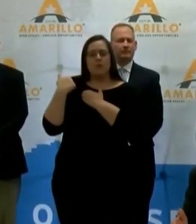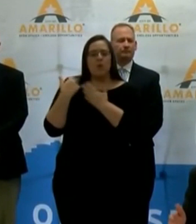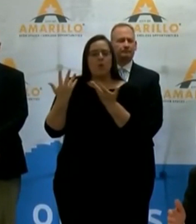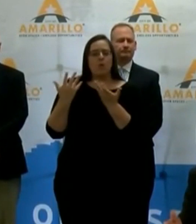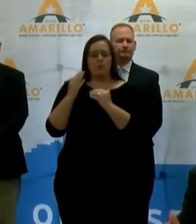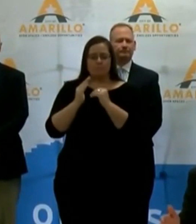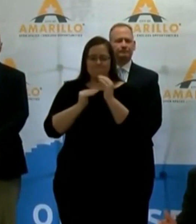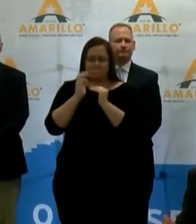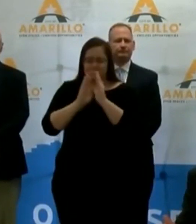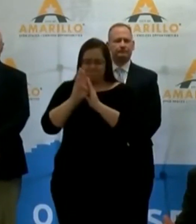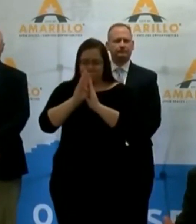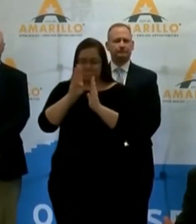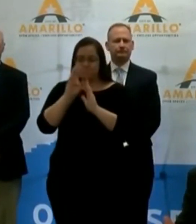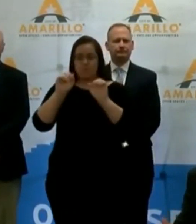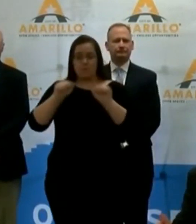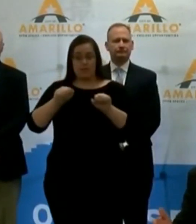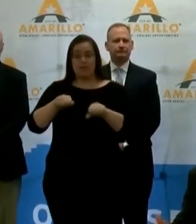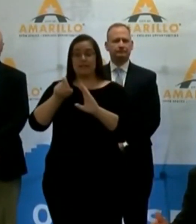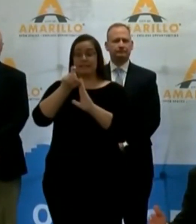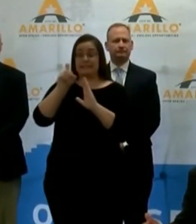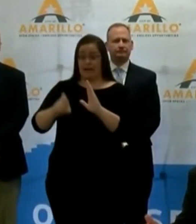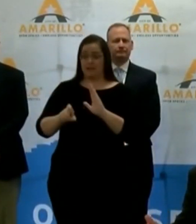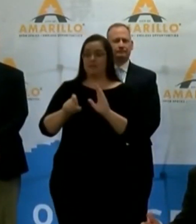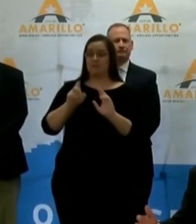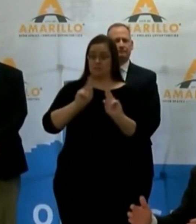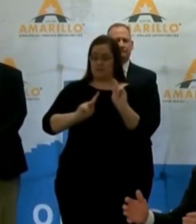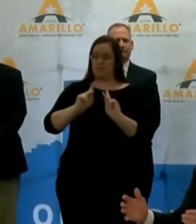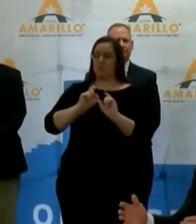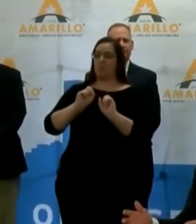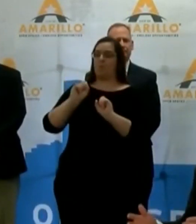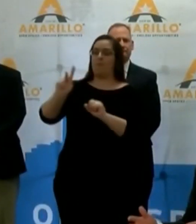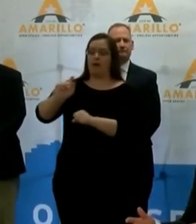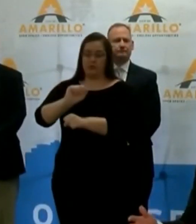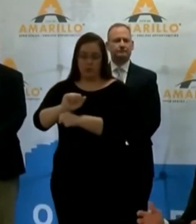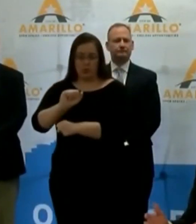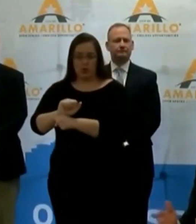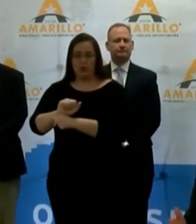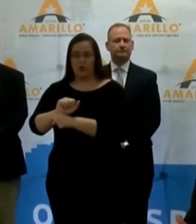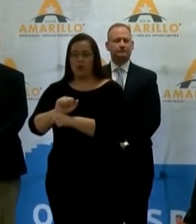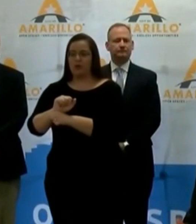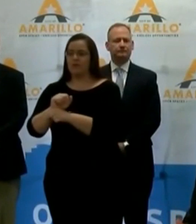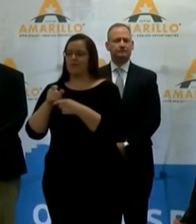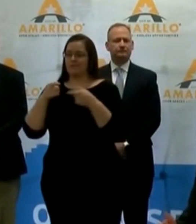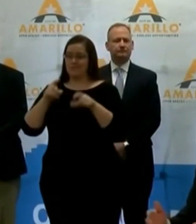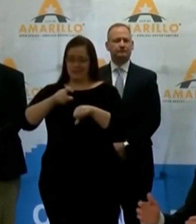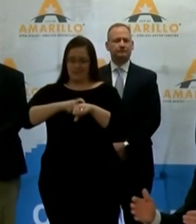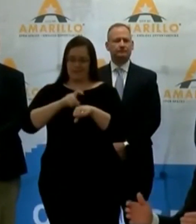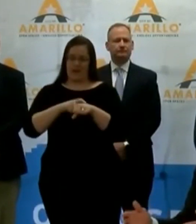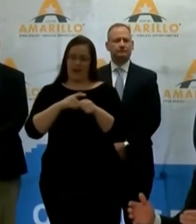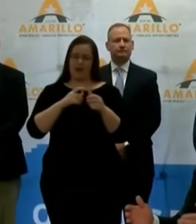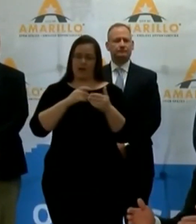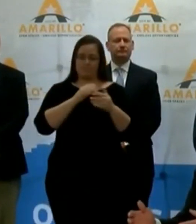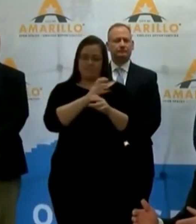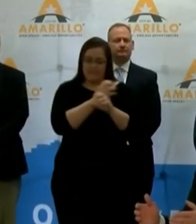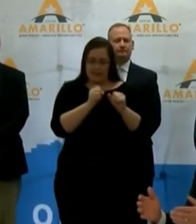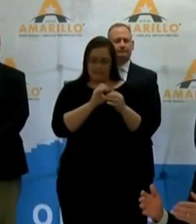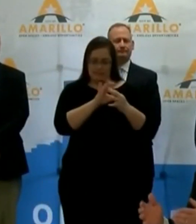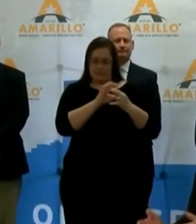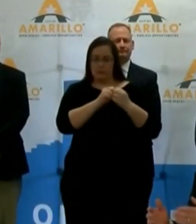IS COMPROMISED FOR MONEY. -- FOR MANY. >> OUR RESPONSIBILITY IS TO FOR MANY. >> OUR RESPONSIBILITY IS TO CREATE A STRUCTURE TO ENABLE OUR RESPONSIBILITY IS TO CREATE A STRUCTURE TO ENABLE TEXAS TO GET BACK TO WORK WHILE